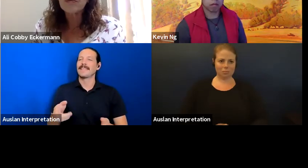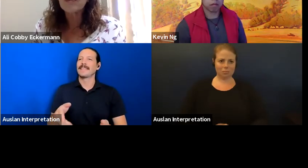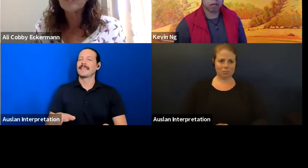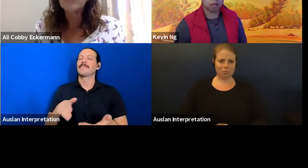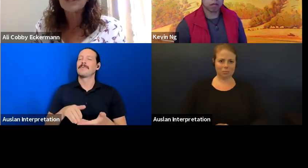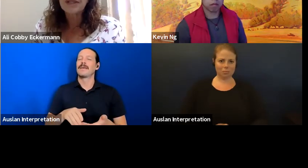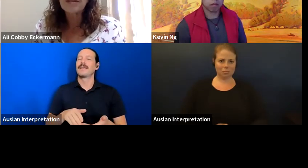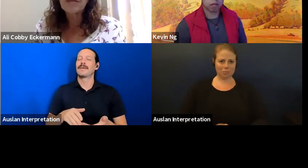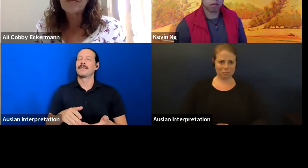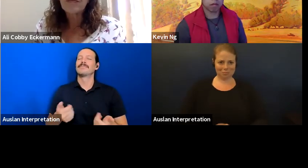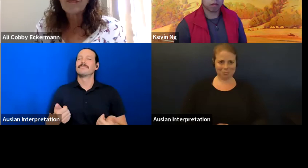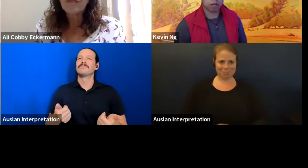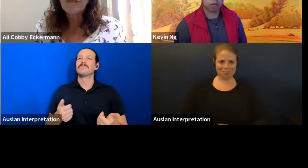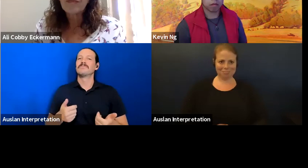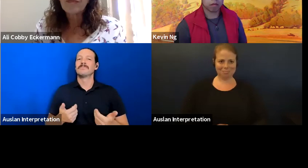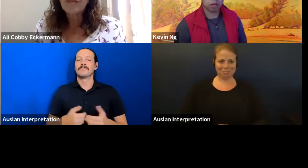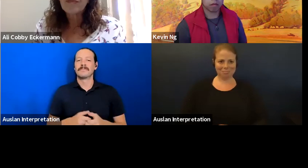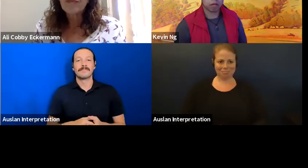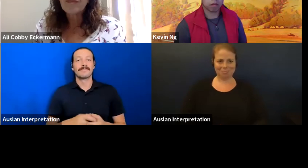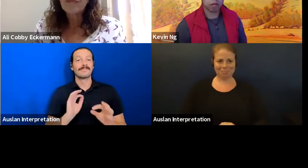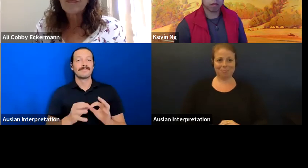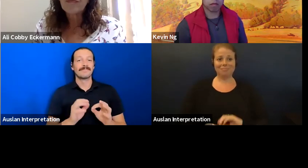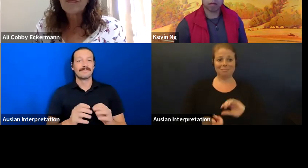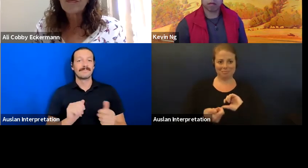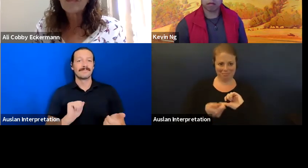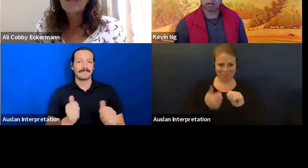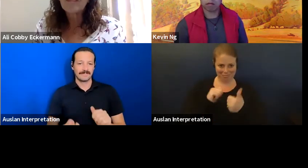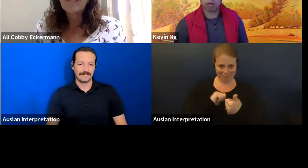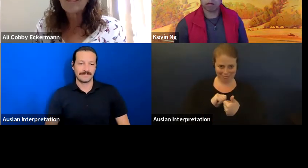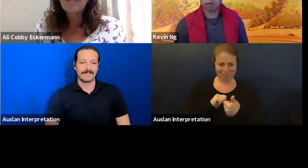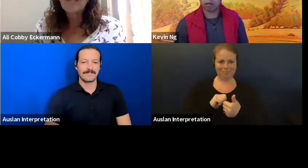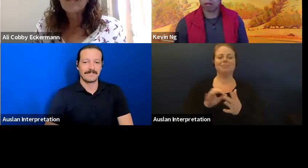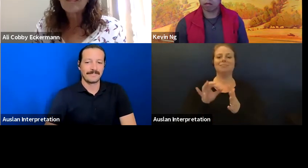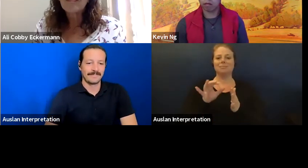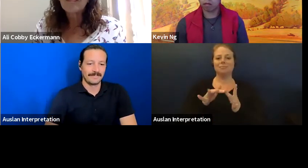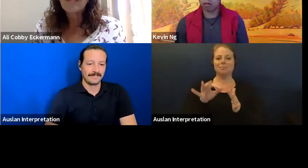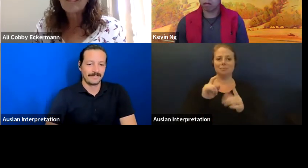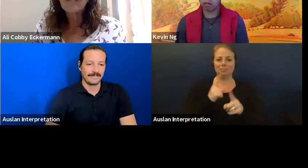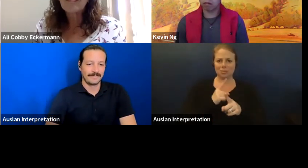Yes my feeling is pretty much all the peers have at one time been an applicant